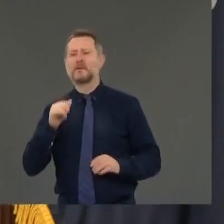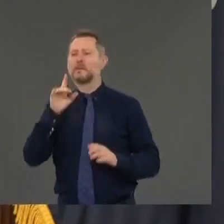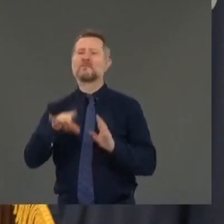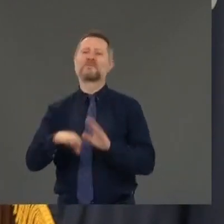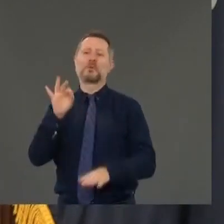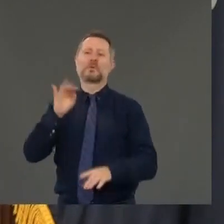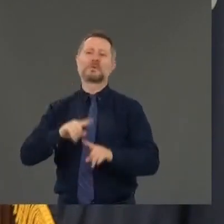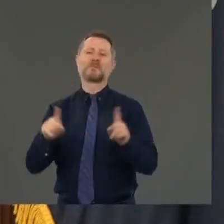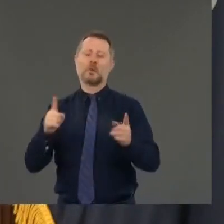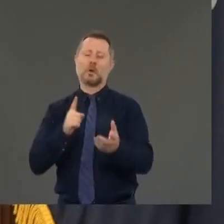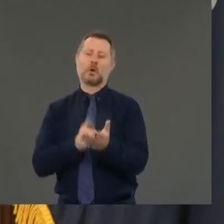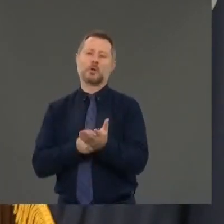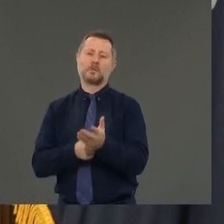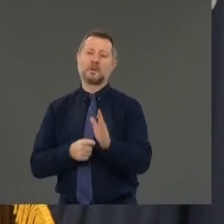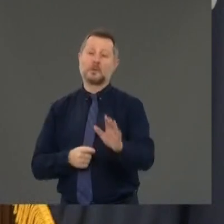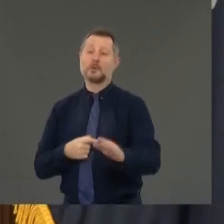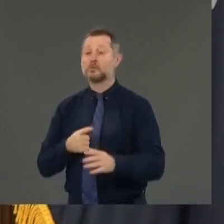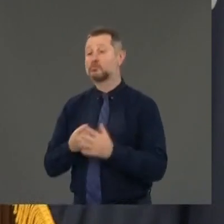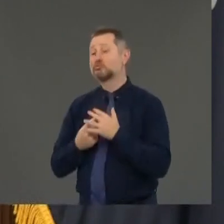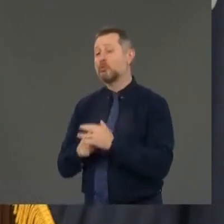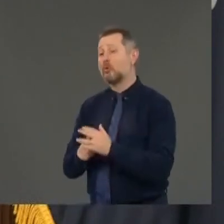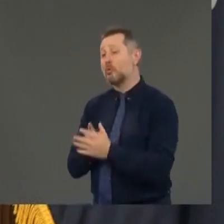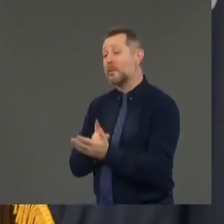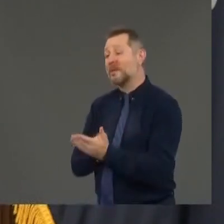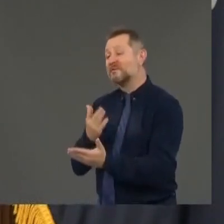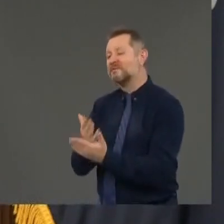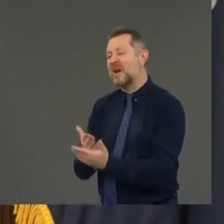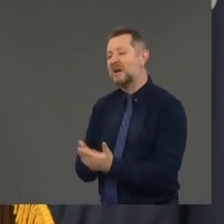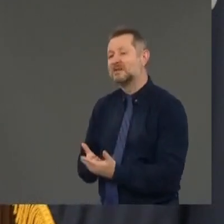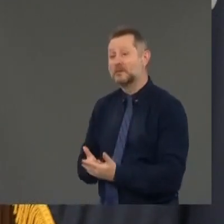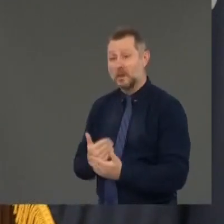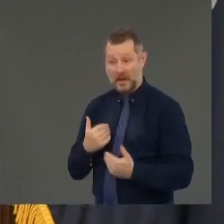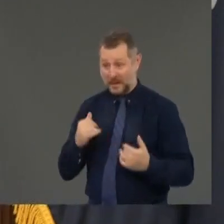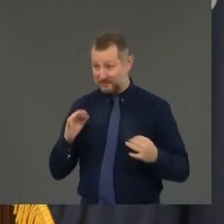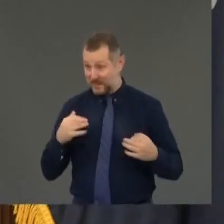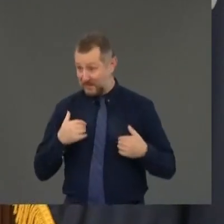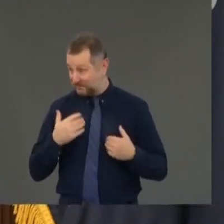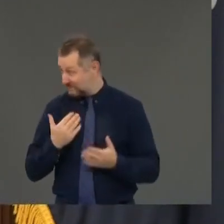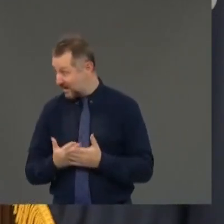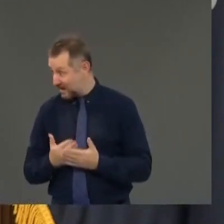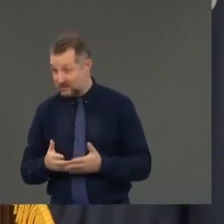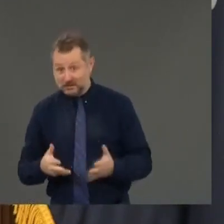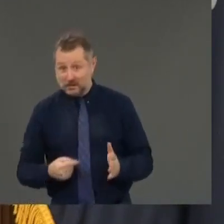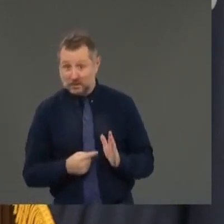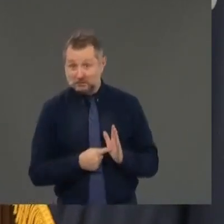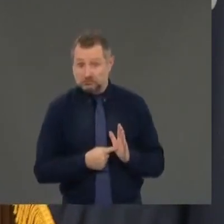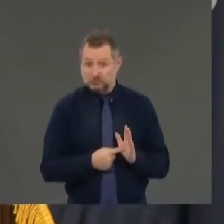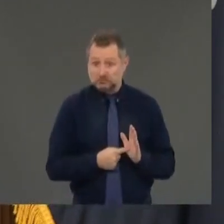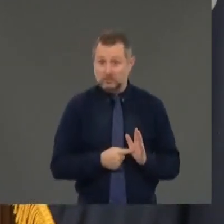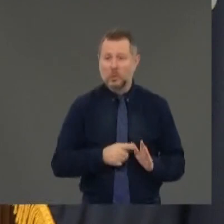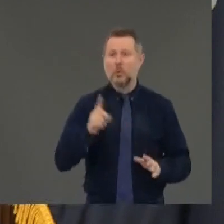SO THE MR. GOODWINS OF THE WORLD, FIND A DIFFERENT ARGUMENT. OR START WITH THE FACT.